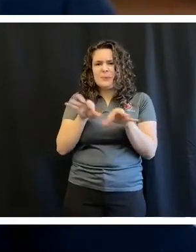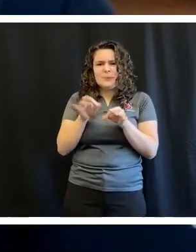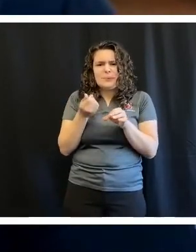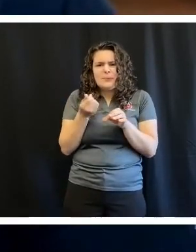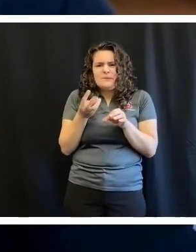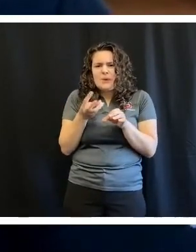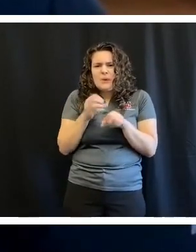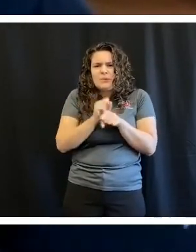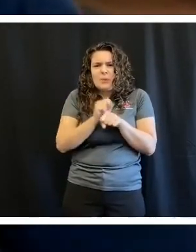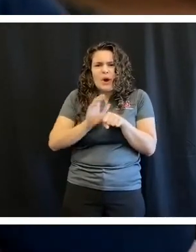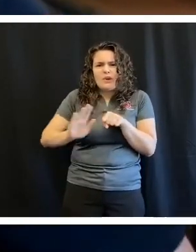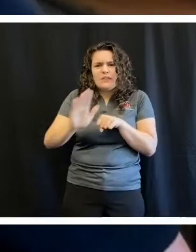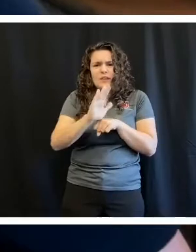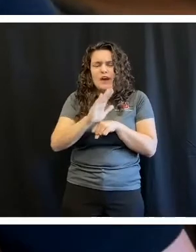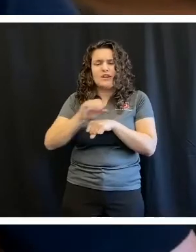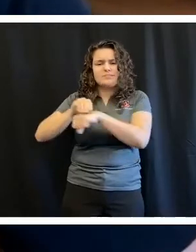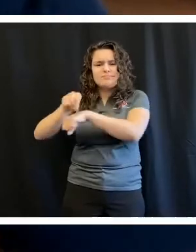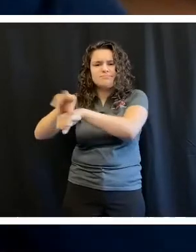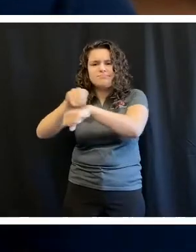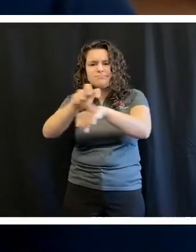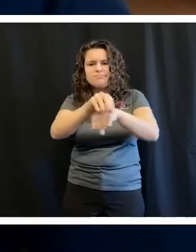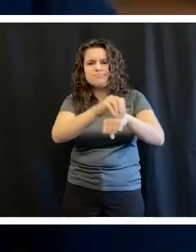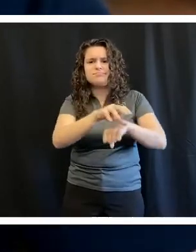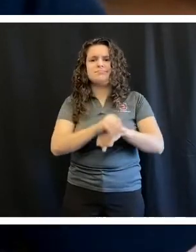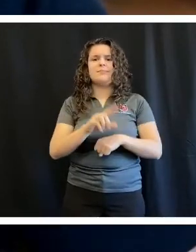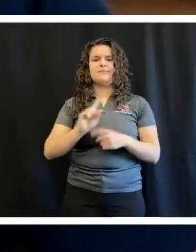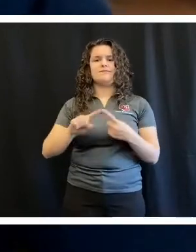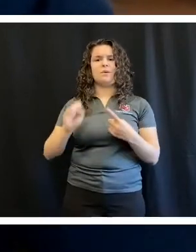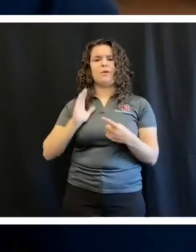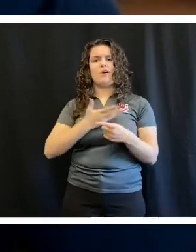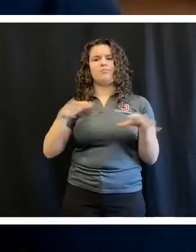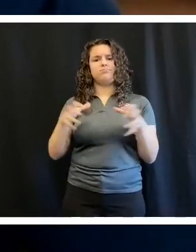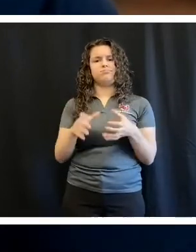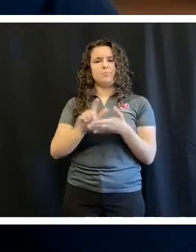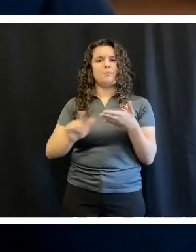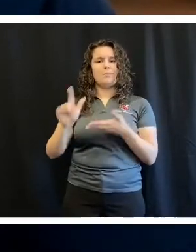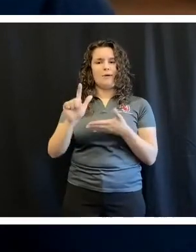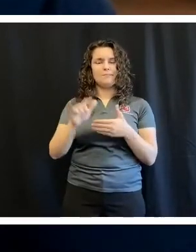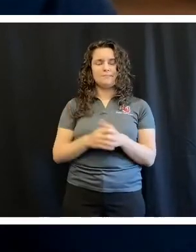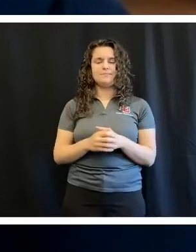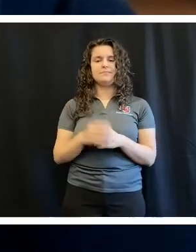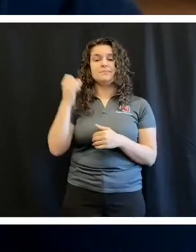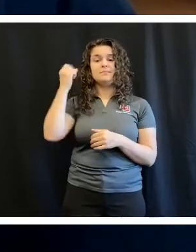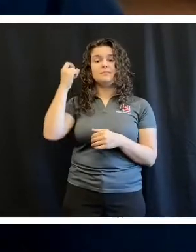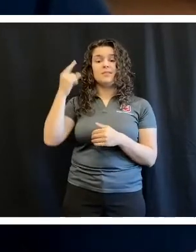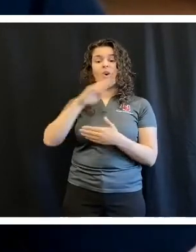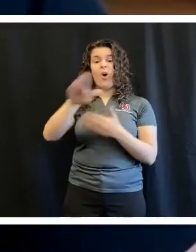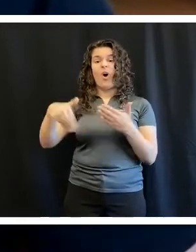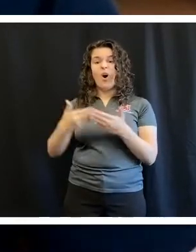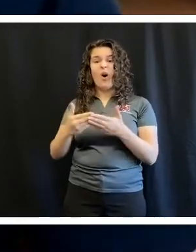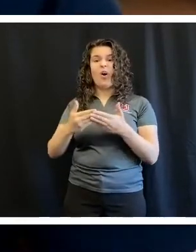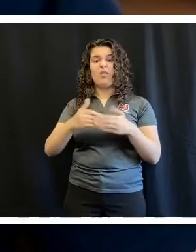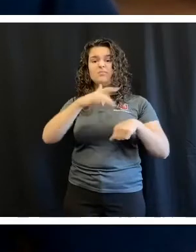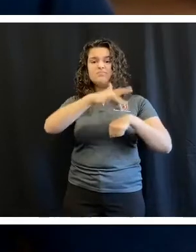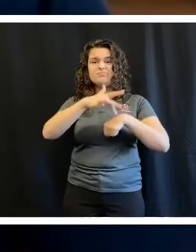and staff and alumni. And I think even though we can't cover it all, It'll be a representative sampling of some